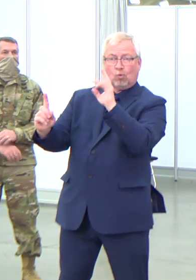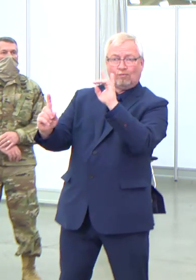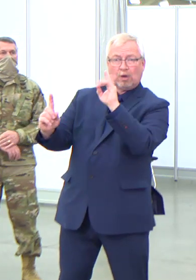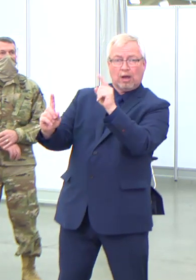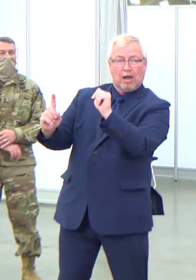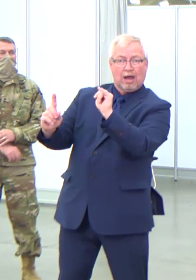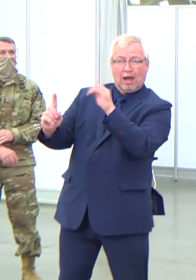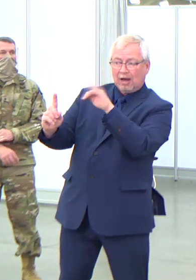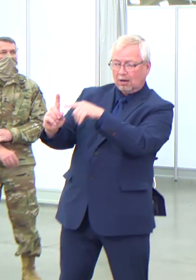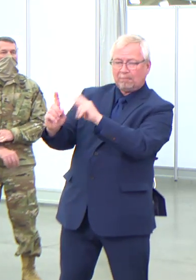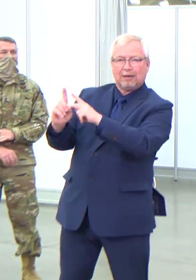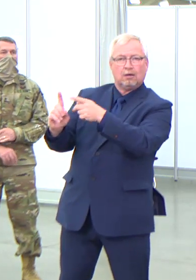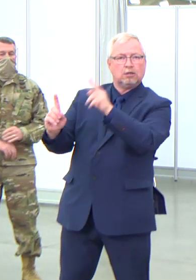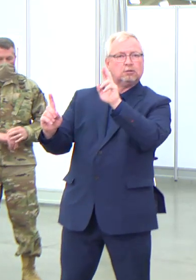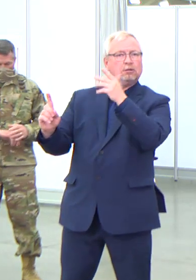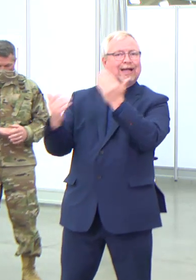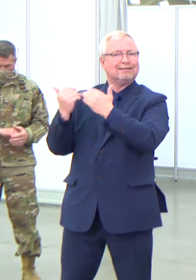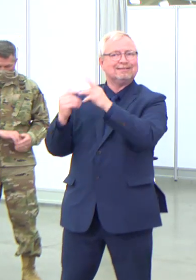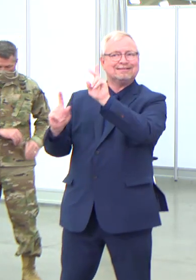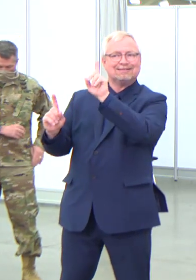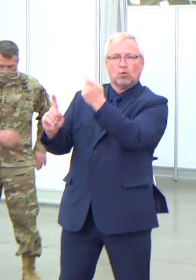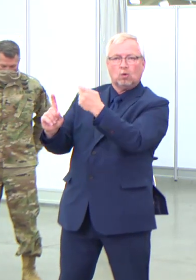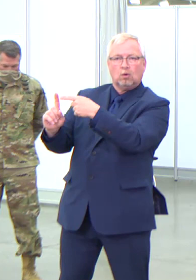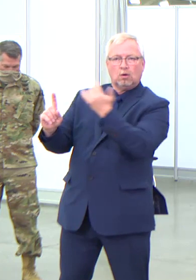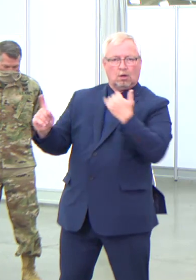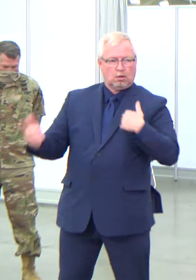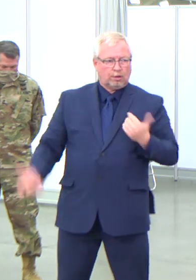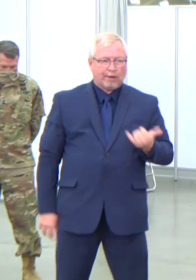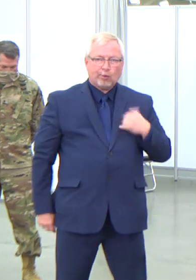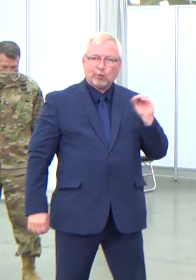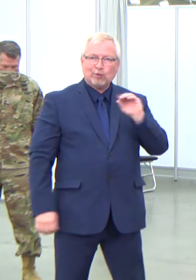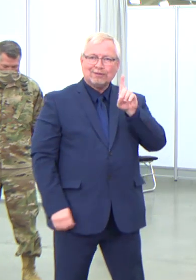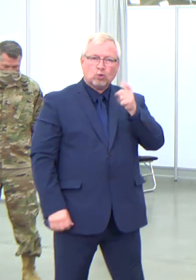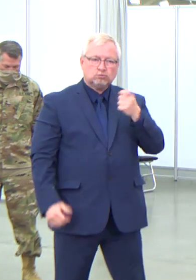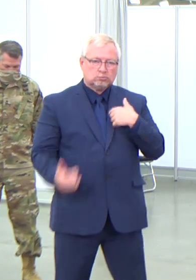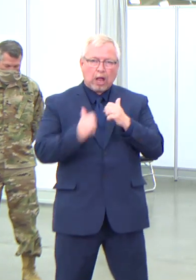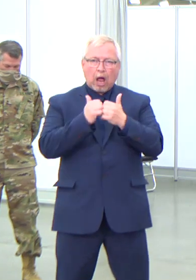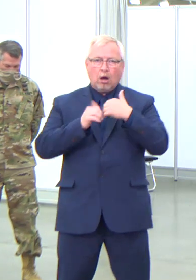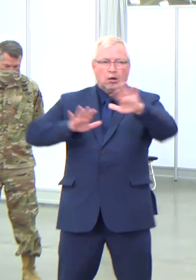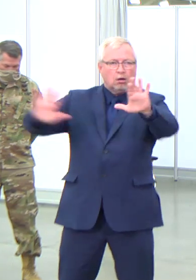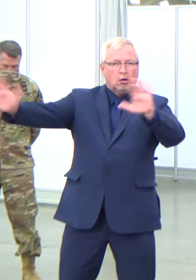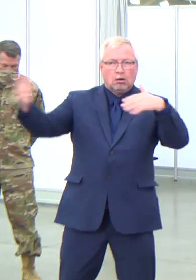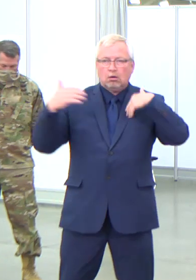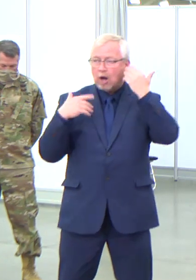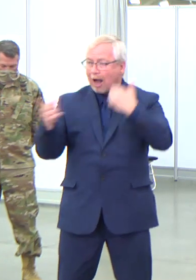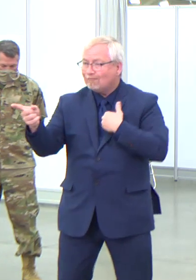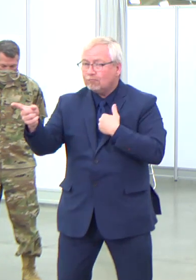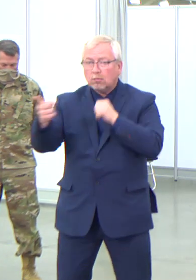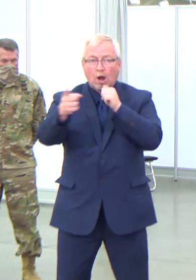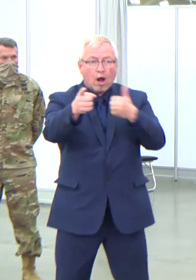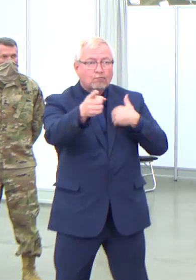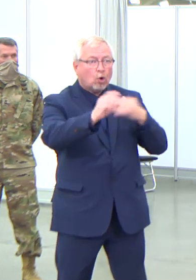diagnosed on the same day if possible. We're going to need to be sure our healthcare workers have all the masks and equipment that they need to take care of